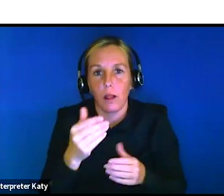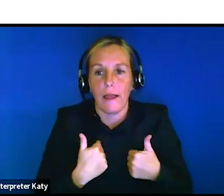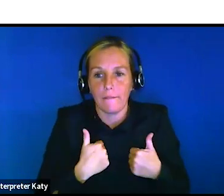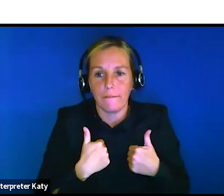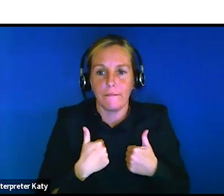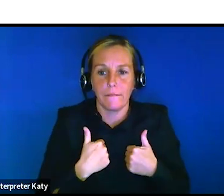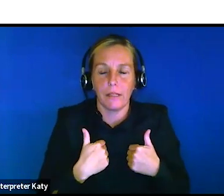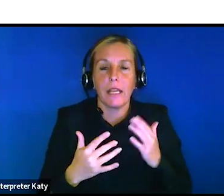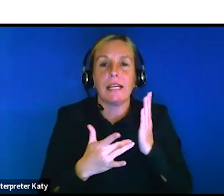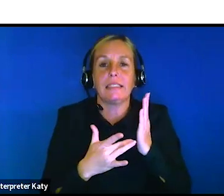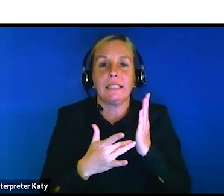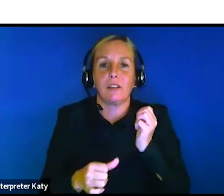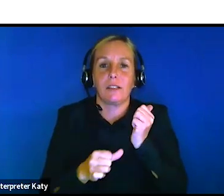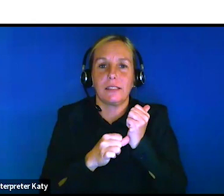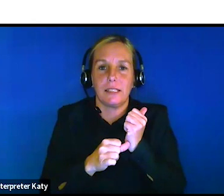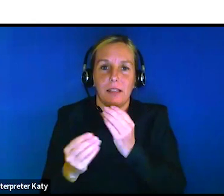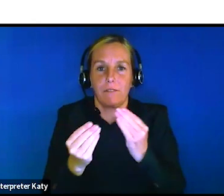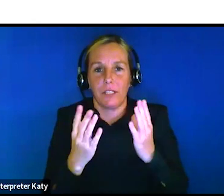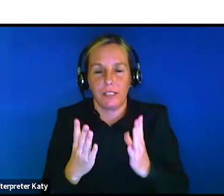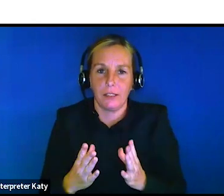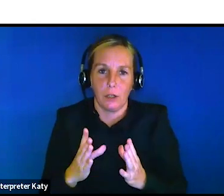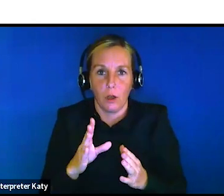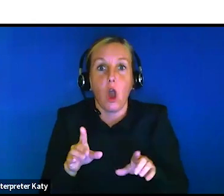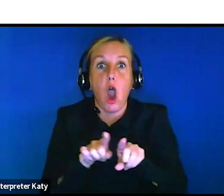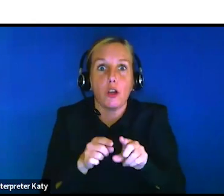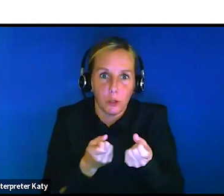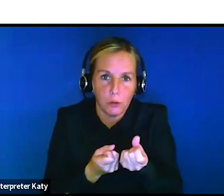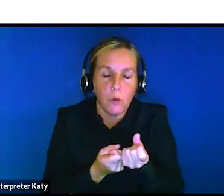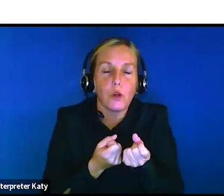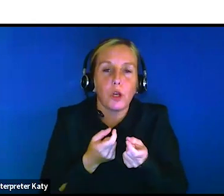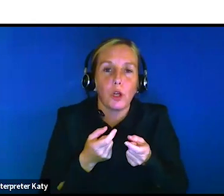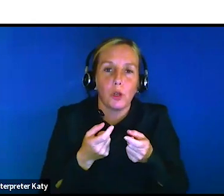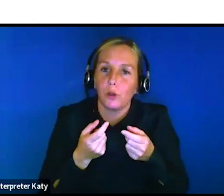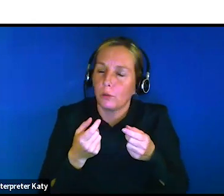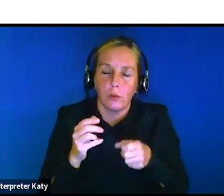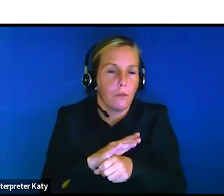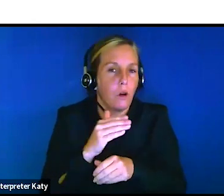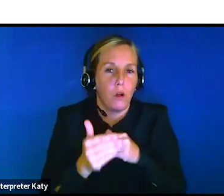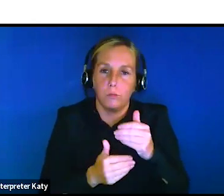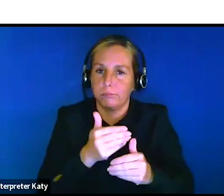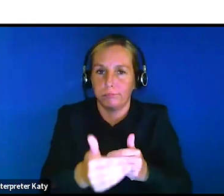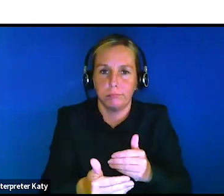technical assistance facilitator to be assisting you throughout the full process. So this is an ongoing process.